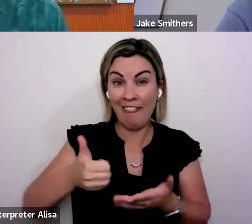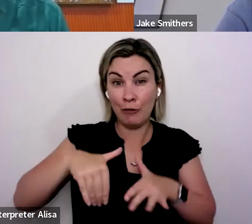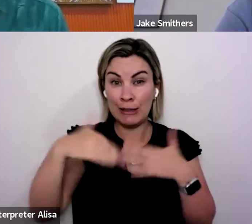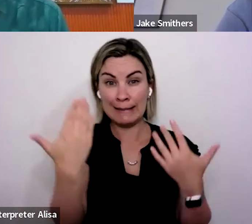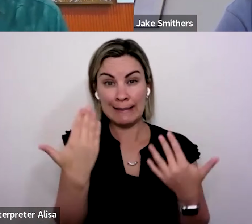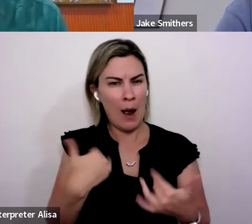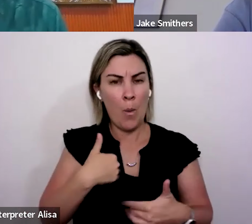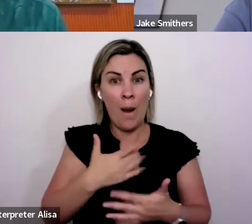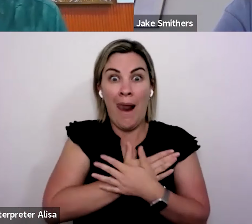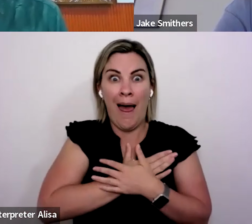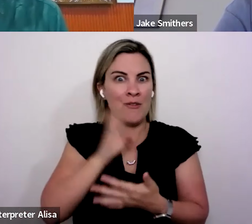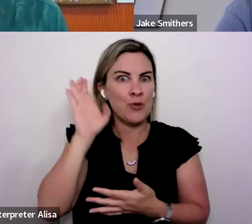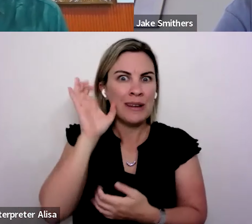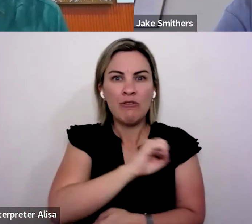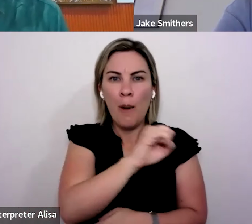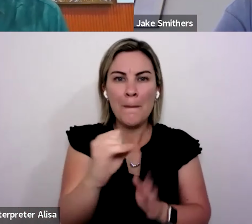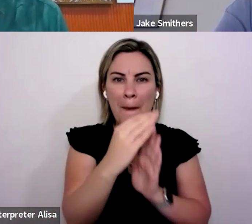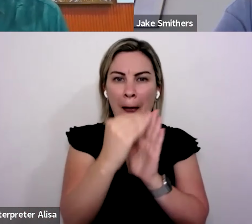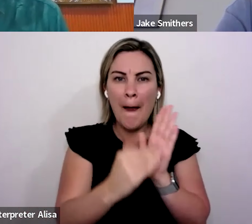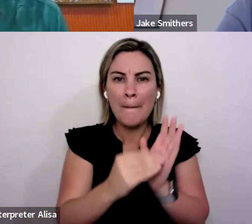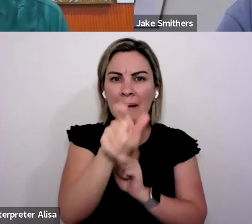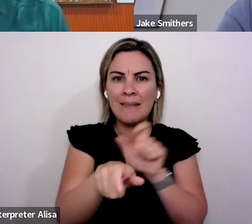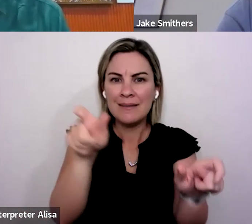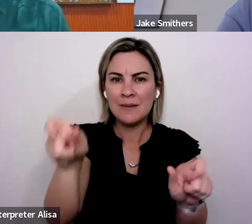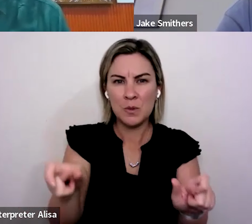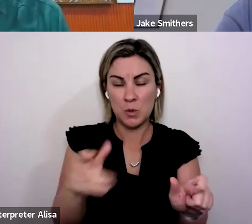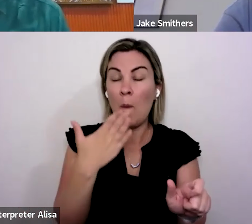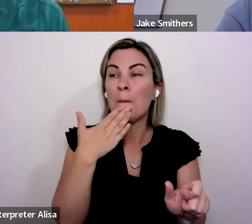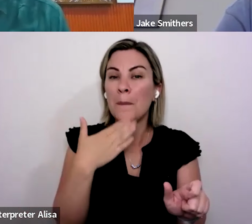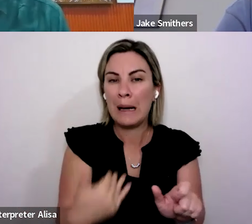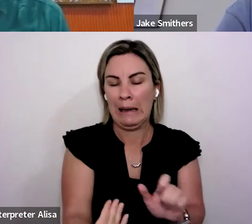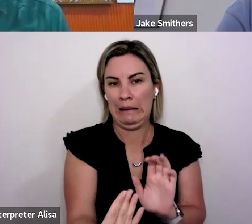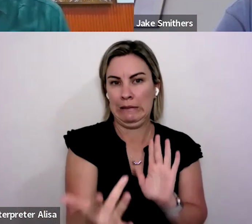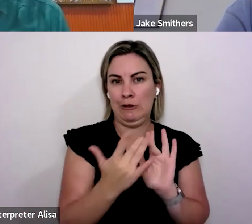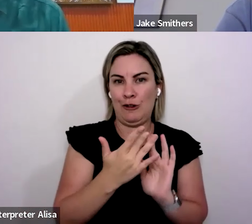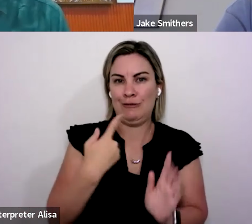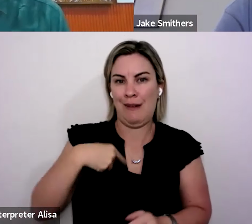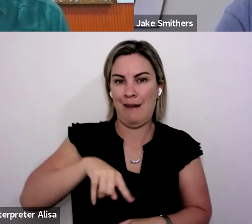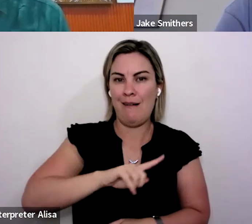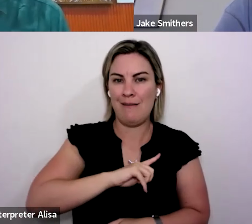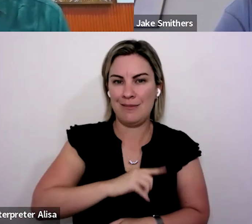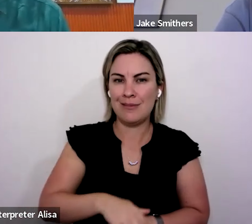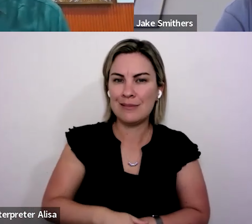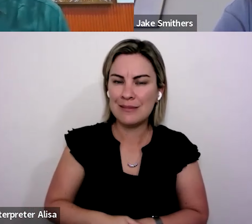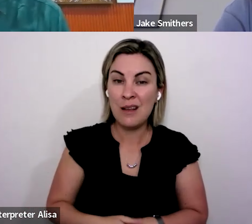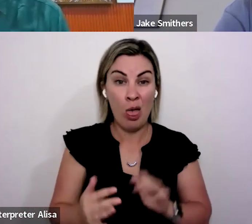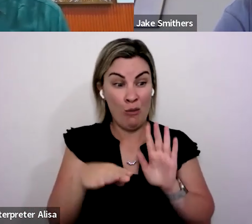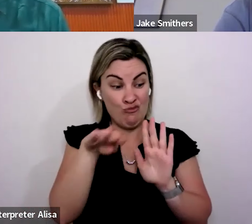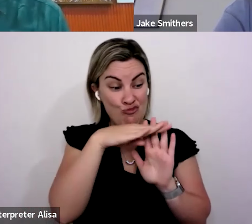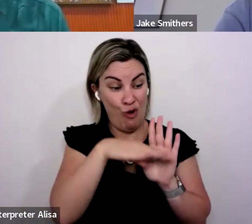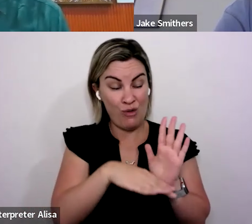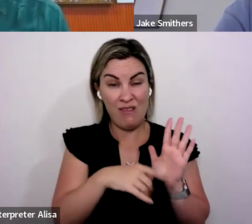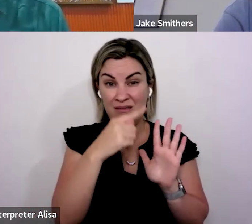So, if you have any questions, please do reach out. In terms of the Protocols, again, the checklist is really handy to go through